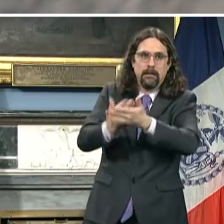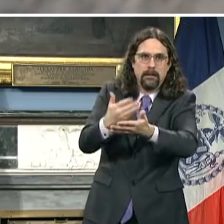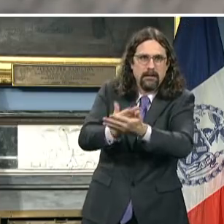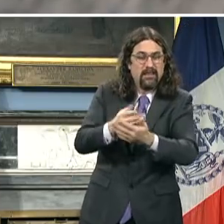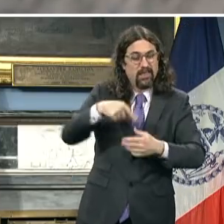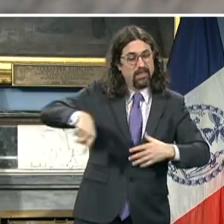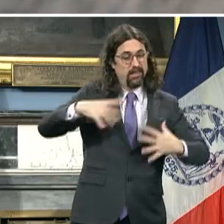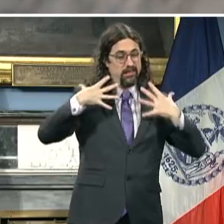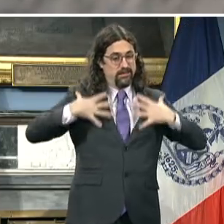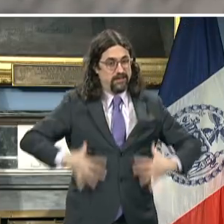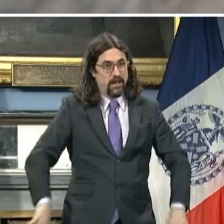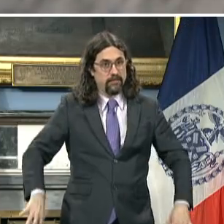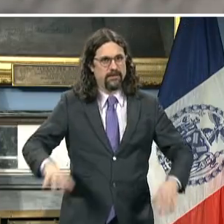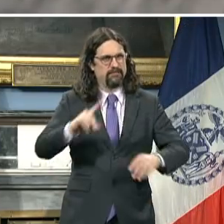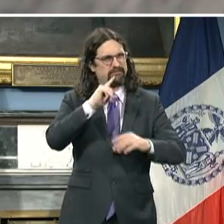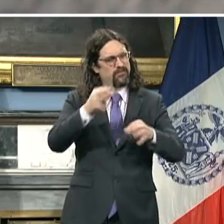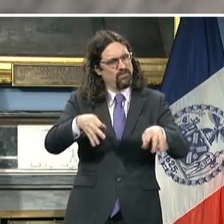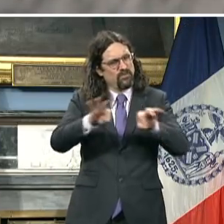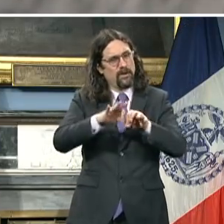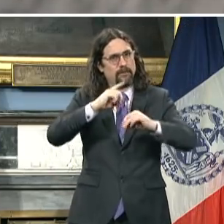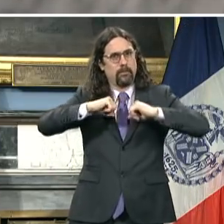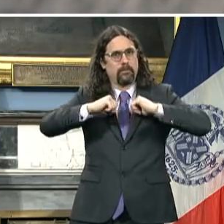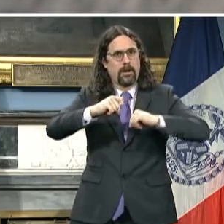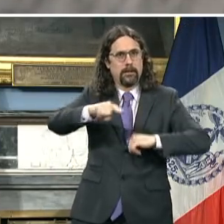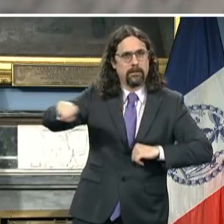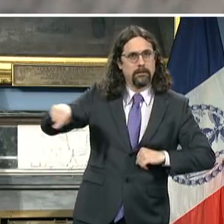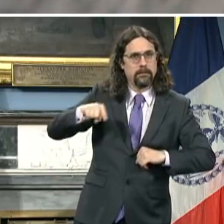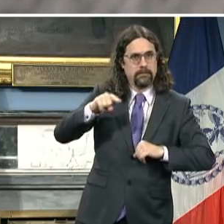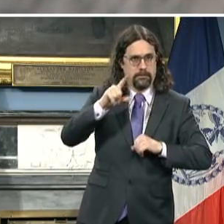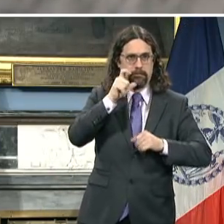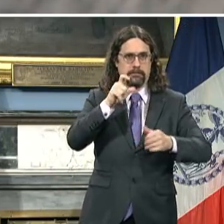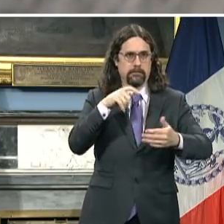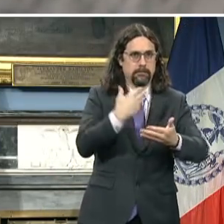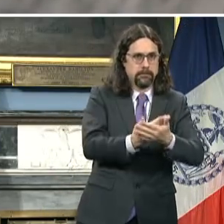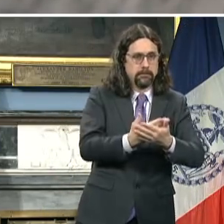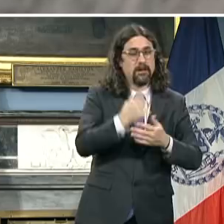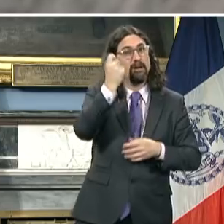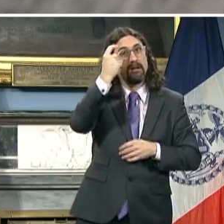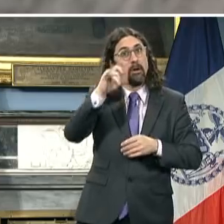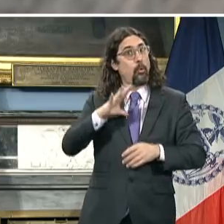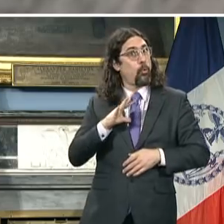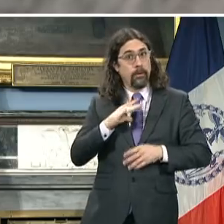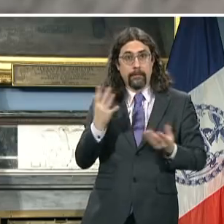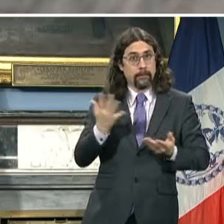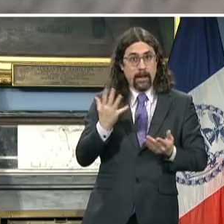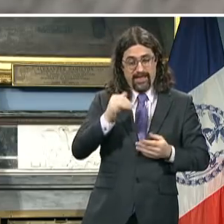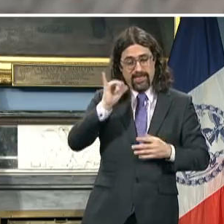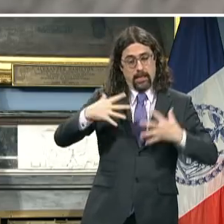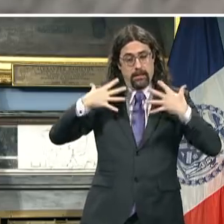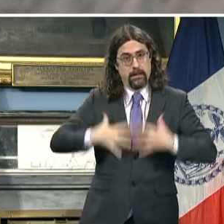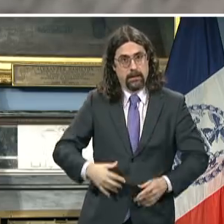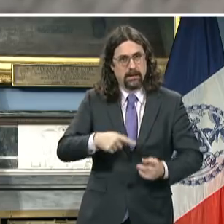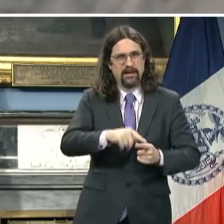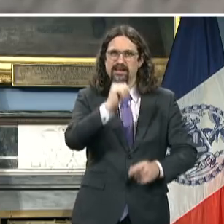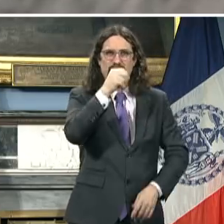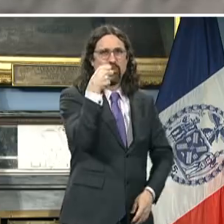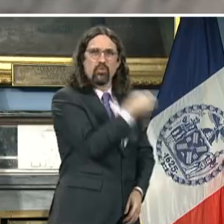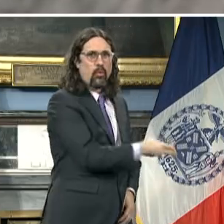EXPLAIN TO YOU IN DETAIL, THEY ARE ABSOLUTELY CRUCIAL TO THE PROTECTION OF OUR HEALTH CARE WORKERS AND THESE ARE REUSABLE, WHICH IS